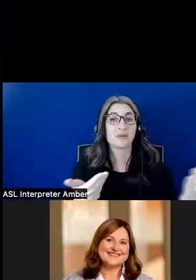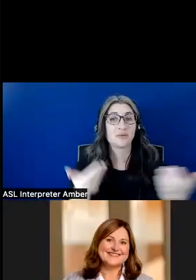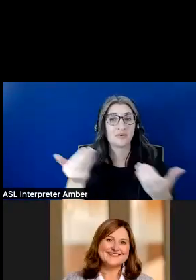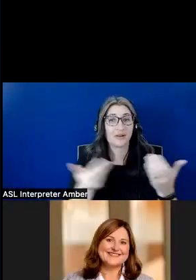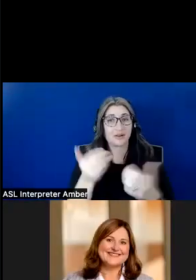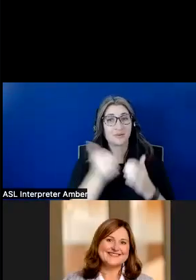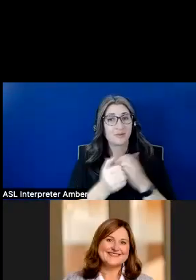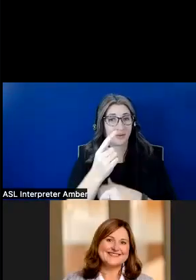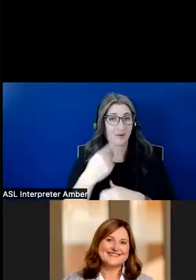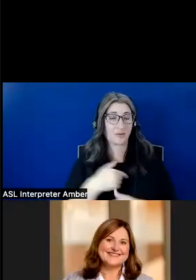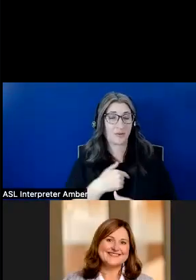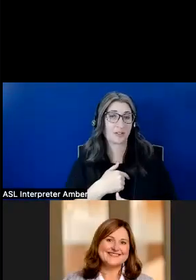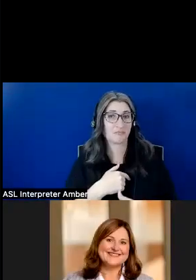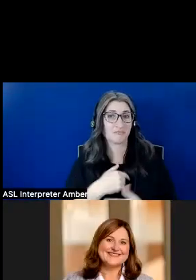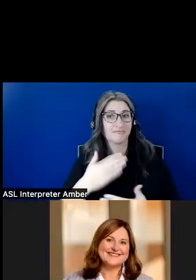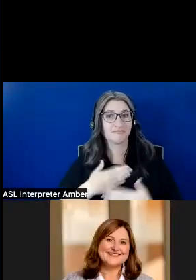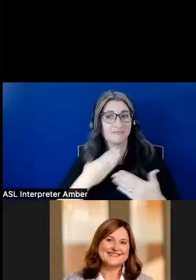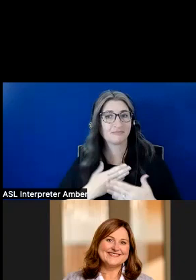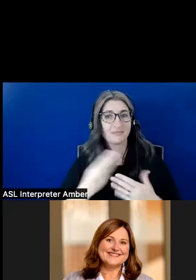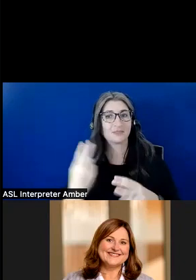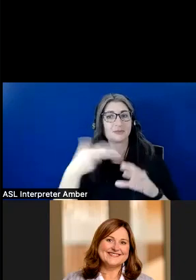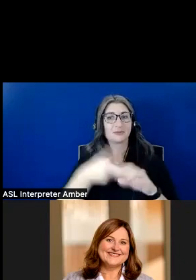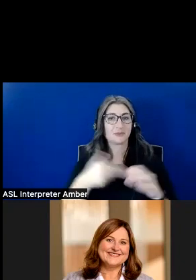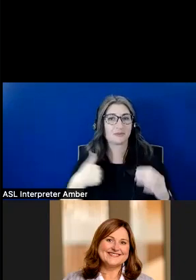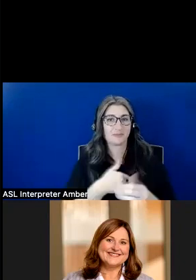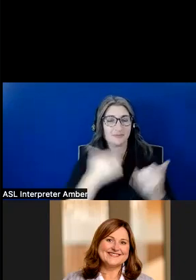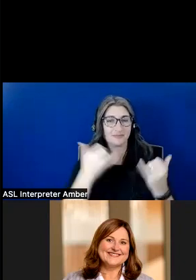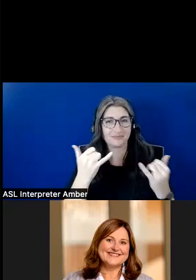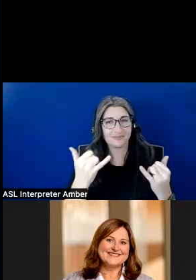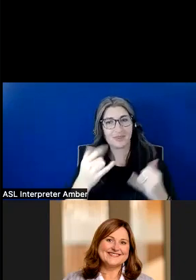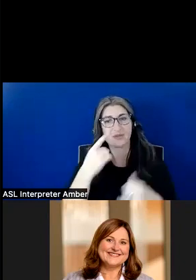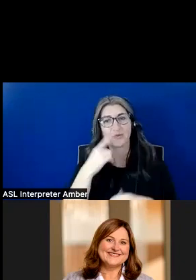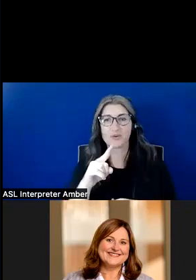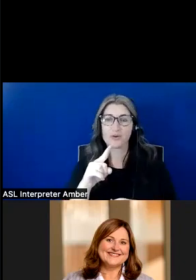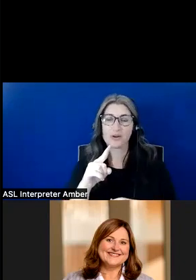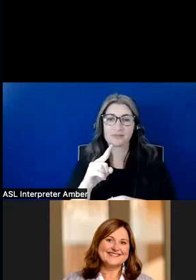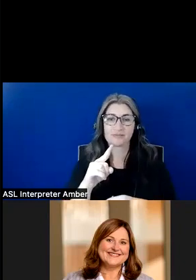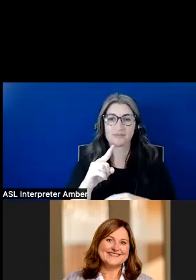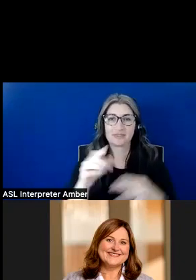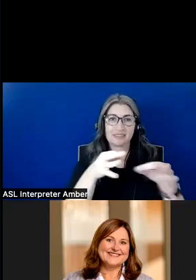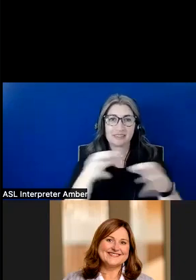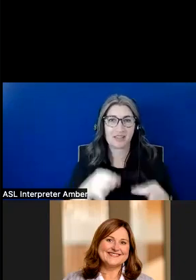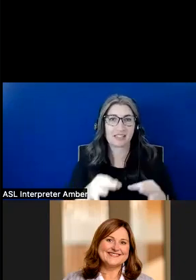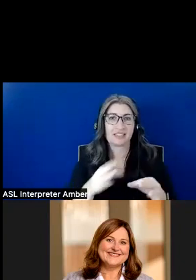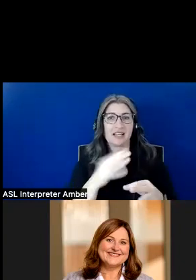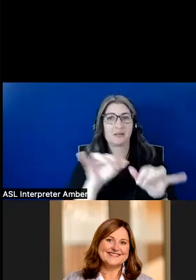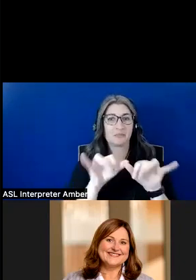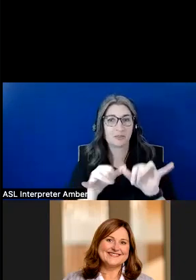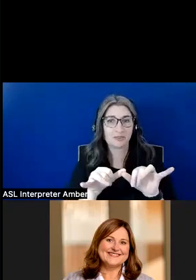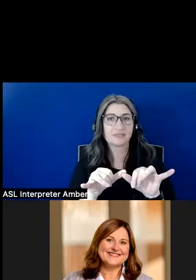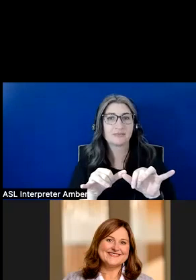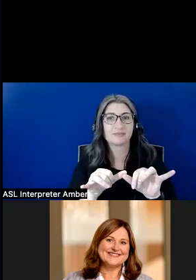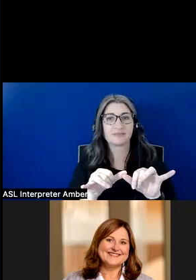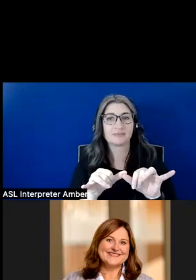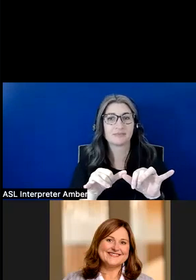We are so glad to have you join us today for the Defining and Measuring Progress: Aligning